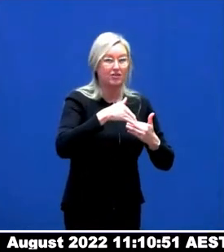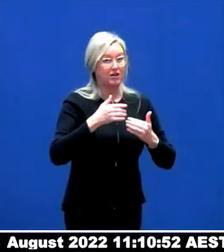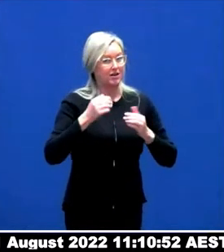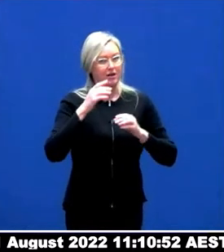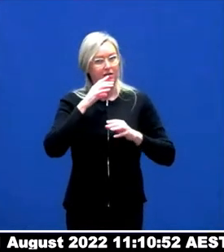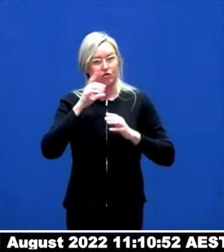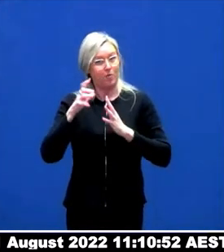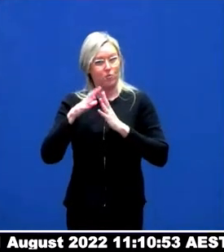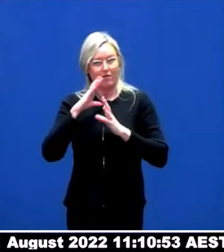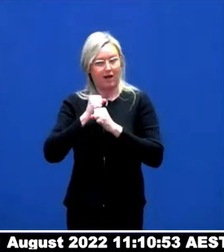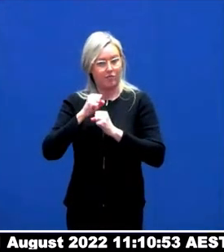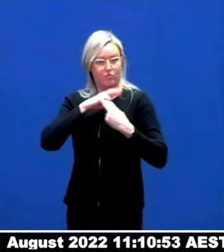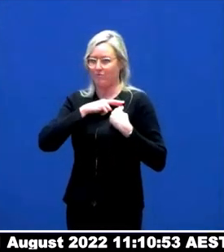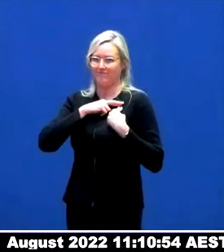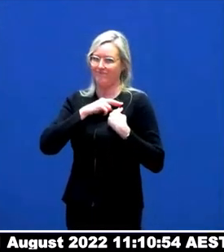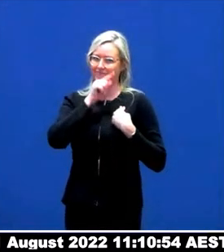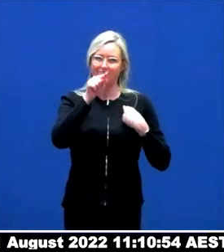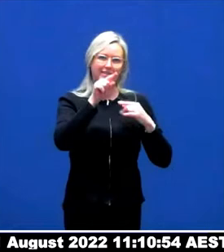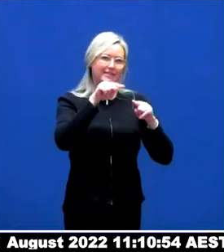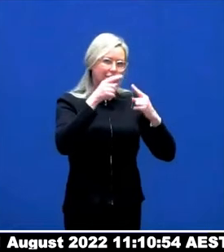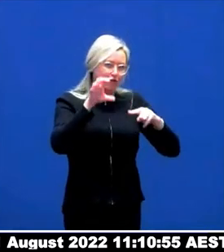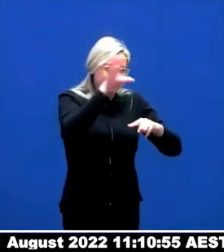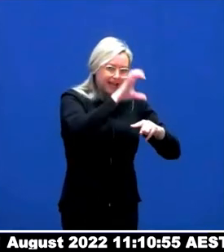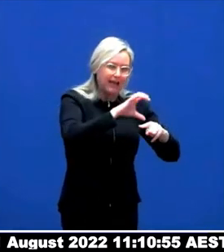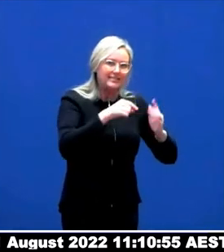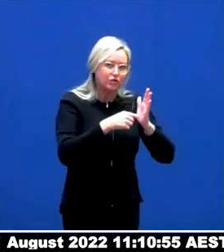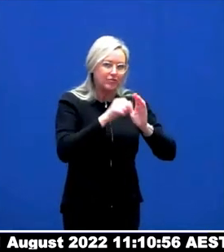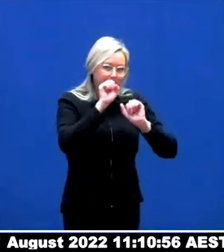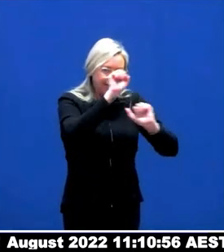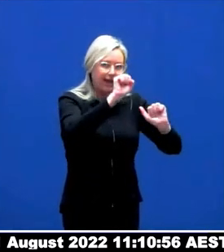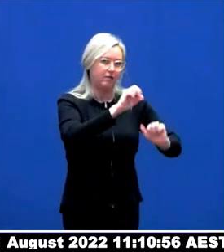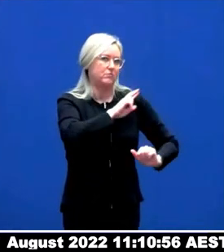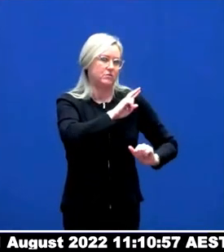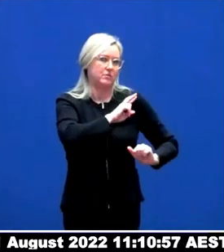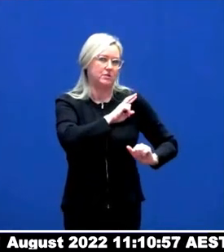And we're working with them, and as Mr Flavel has said, we provide considerable